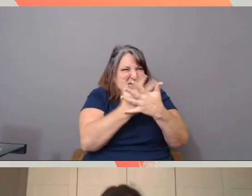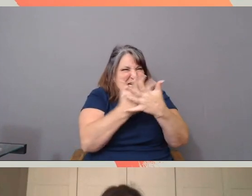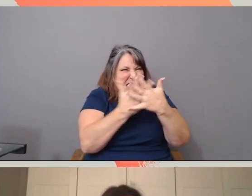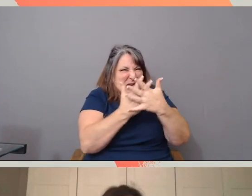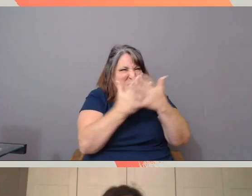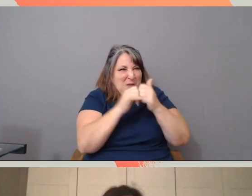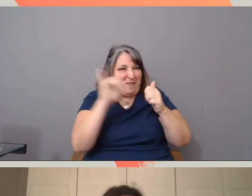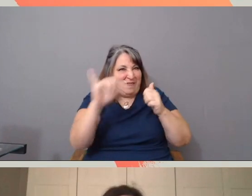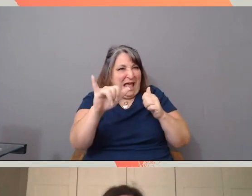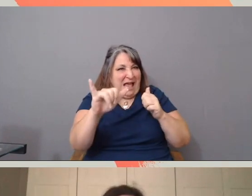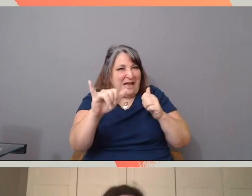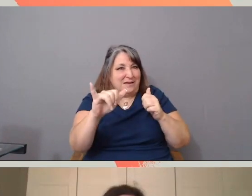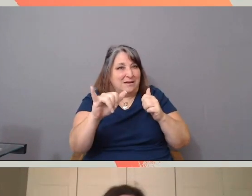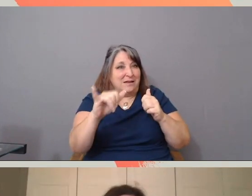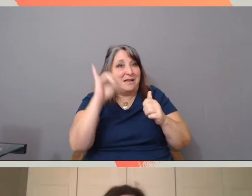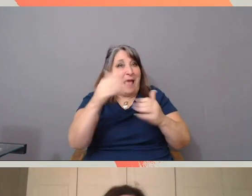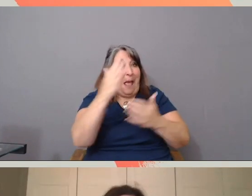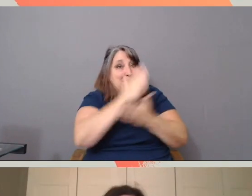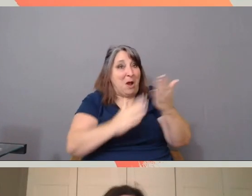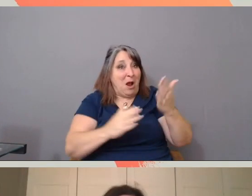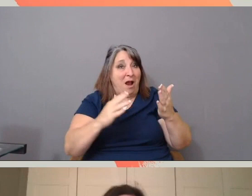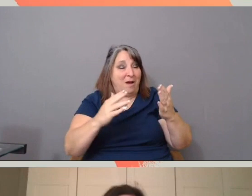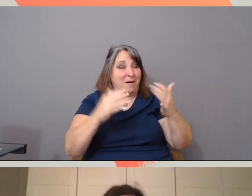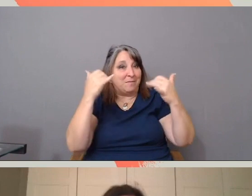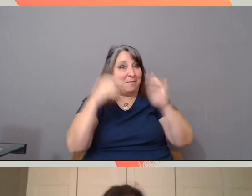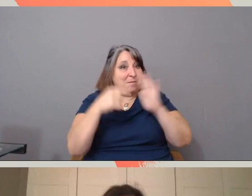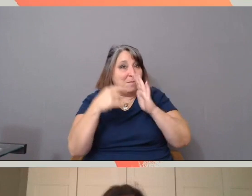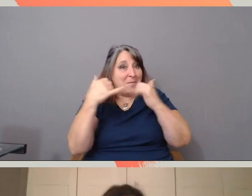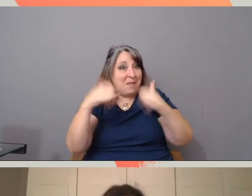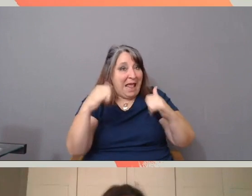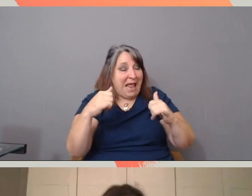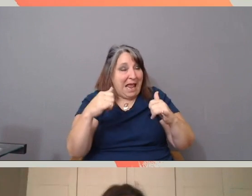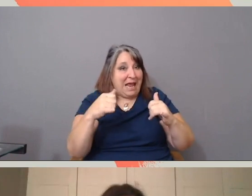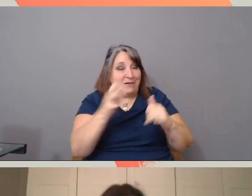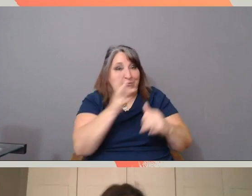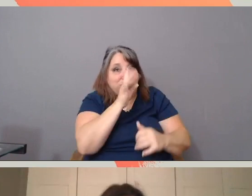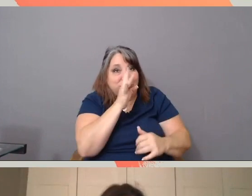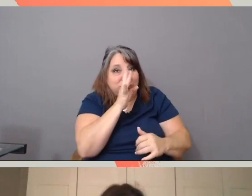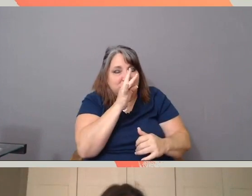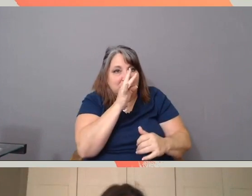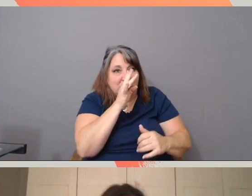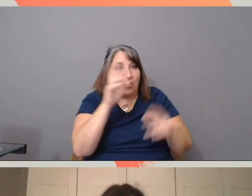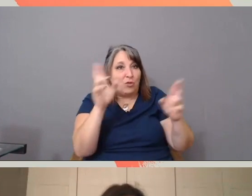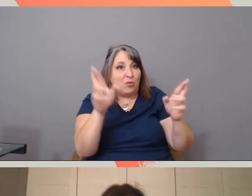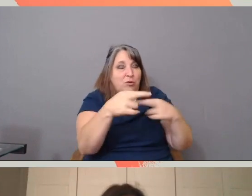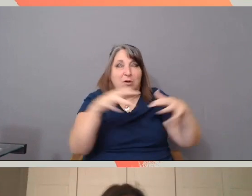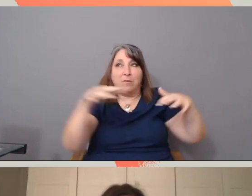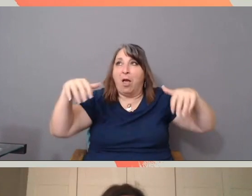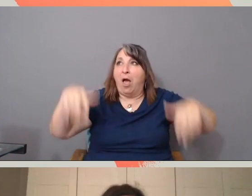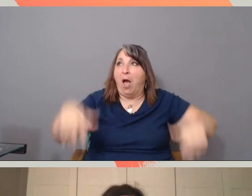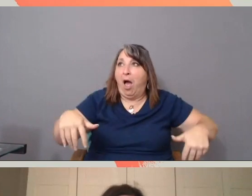there was a gasp from the room because the words